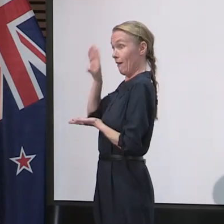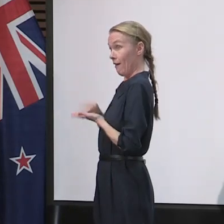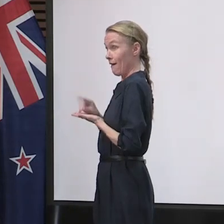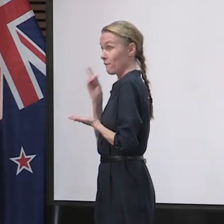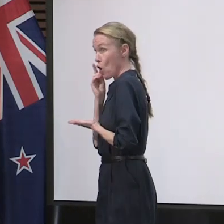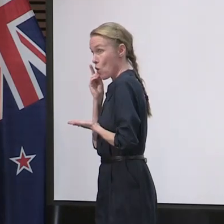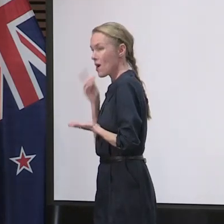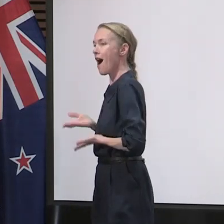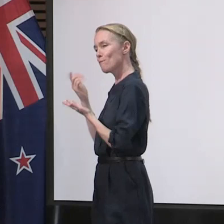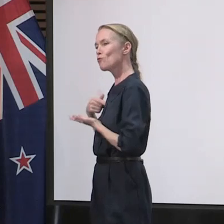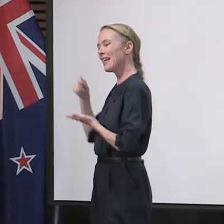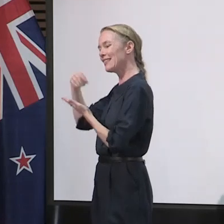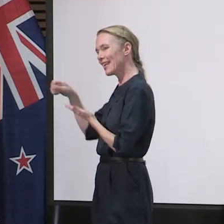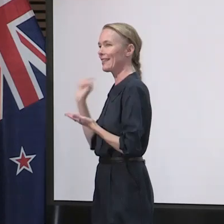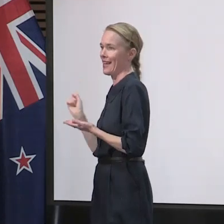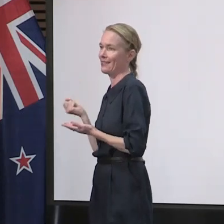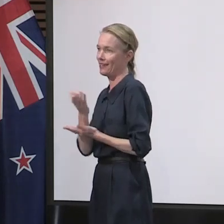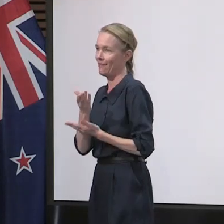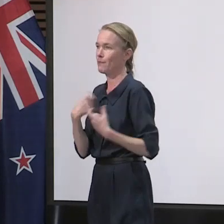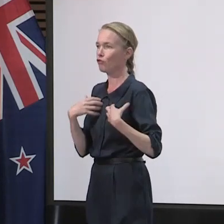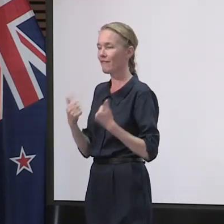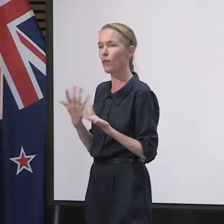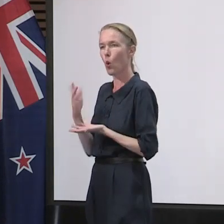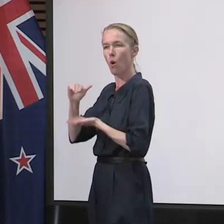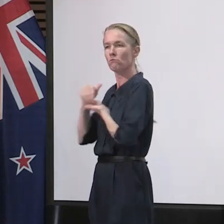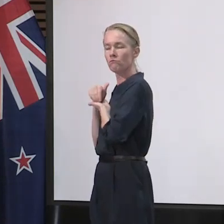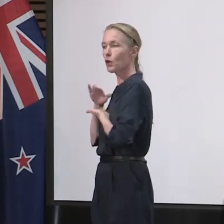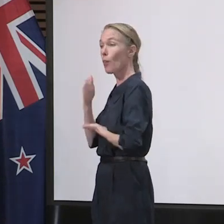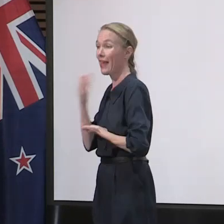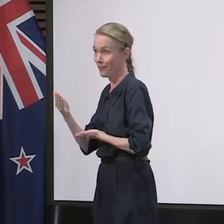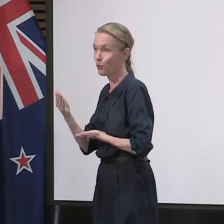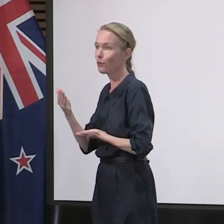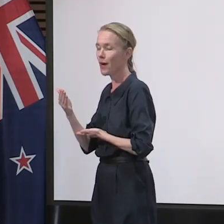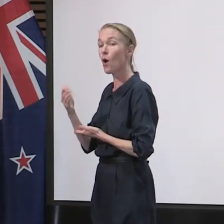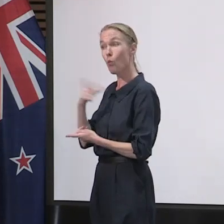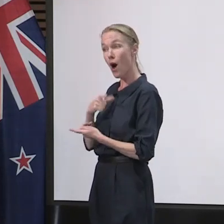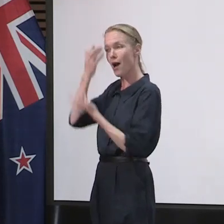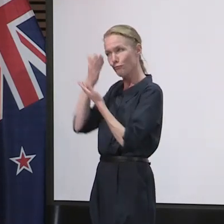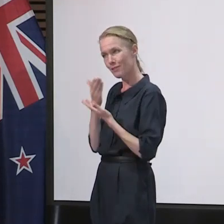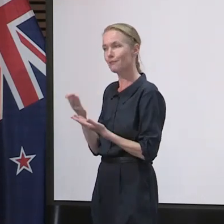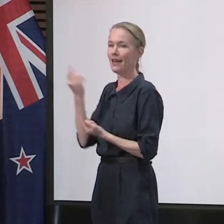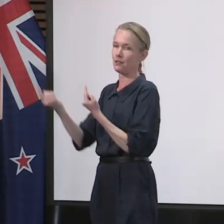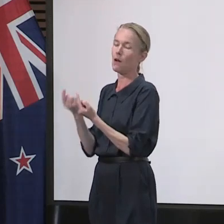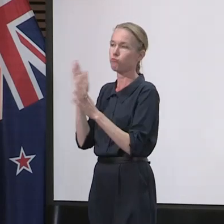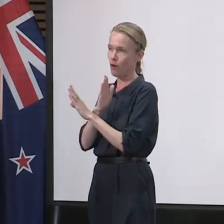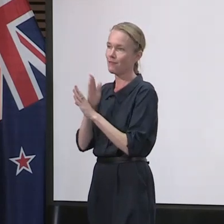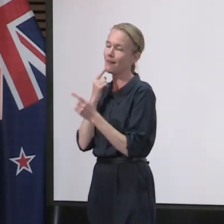other blue tooth devices, it all remains on the phone. Privacy has been a major